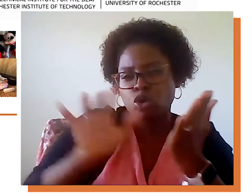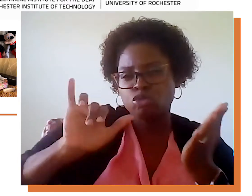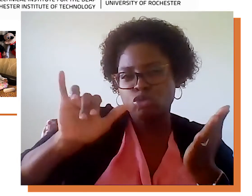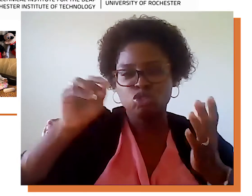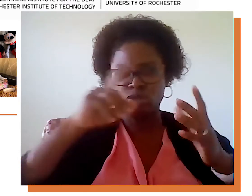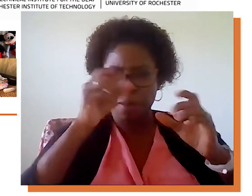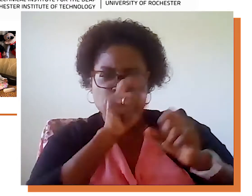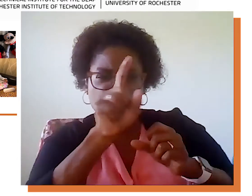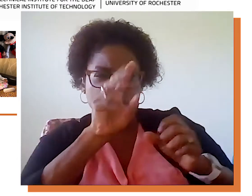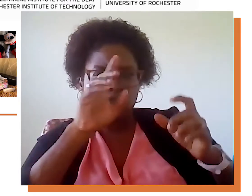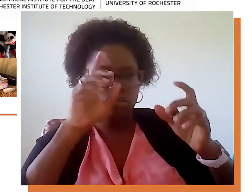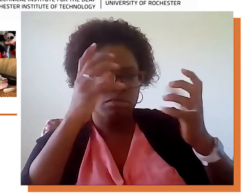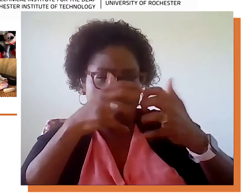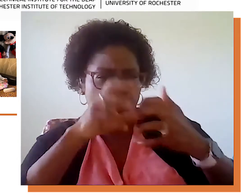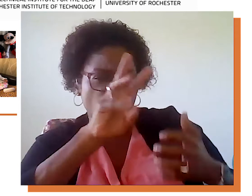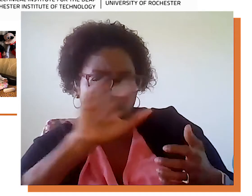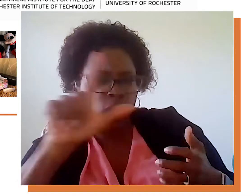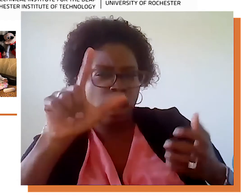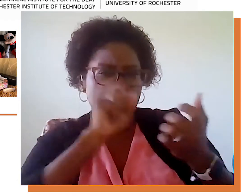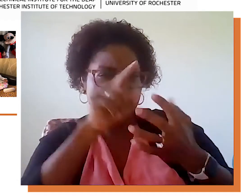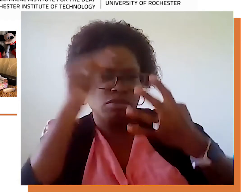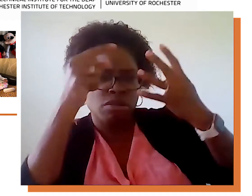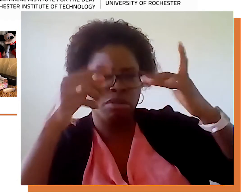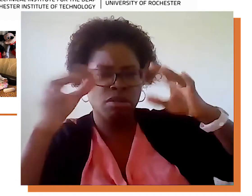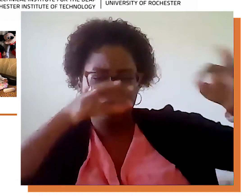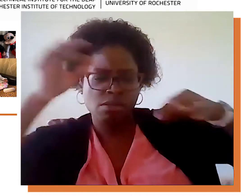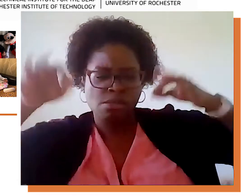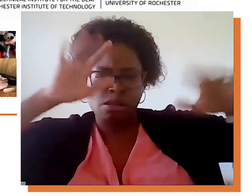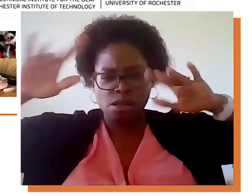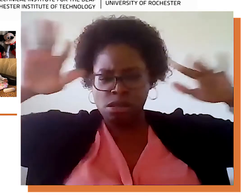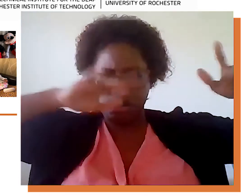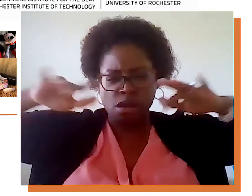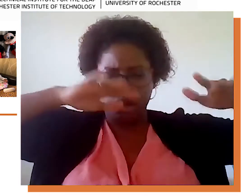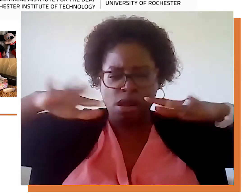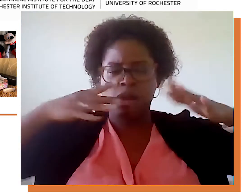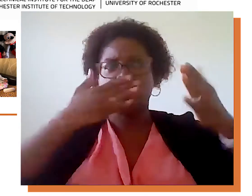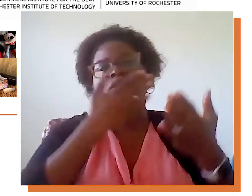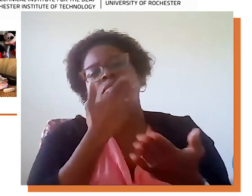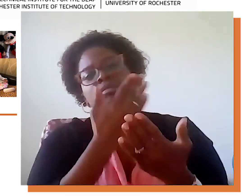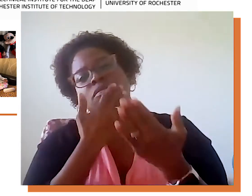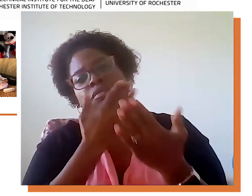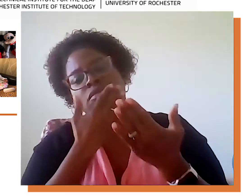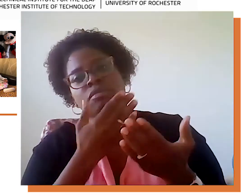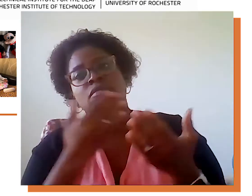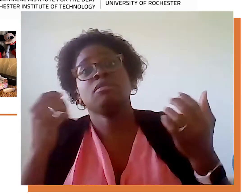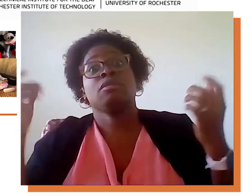She was a lawyer. So she looked over everything, all of the different details of our lives,